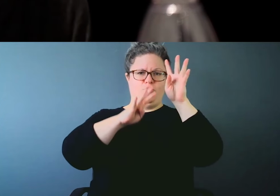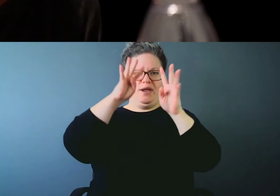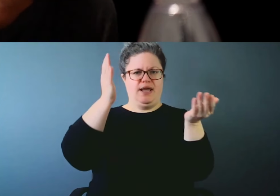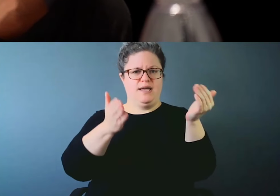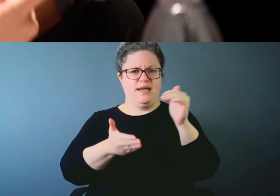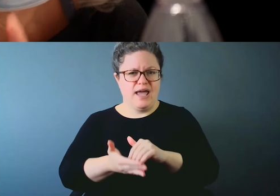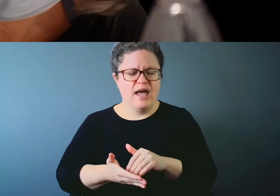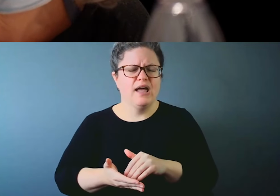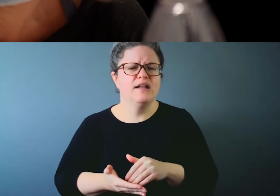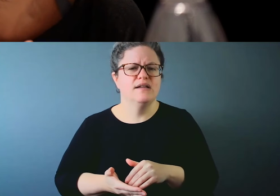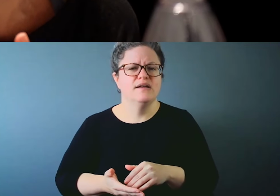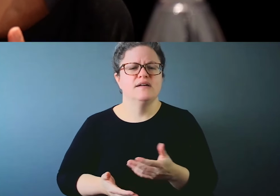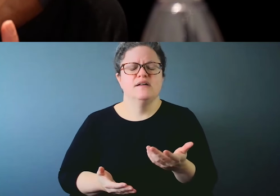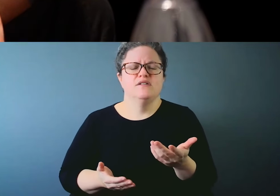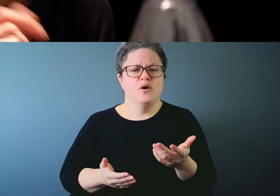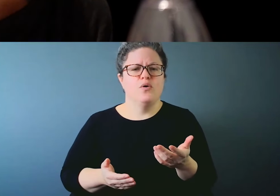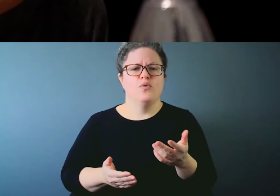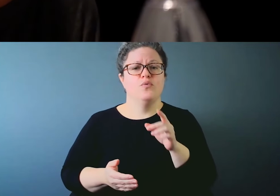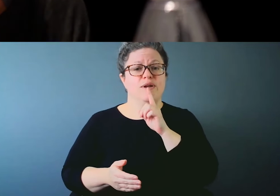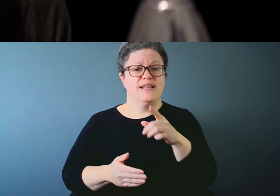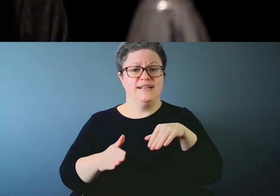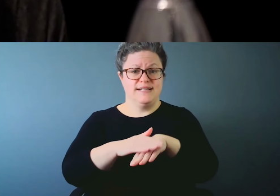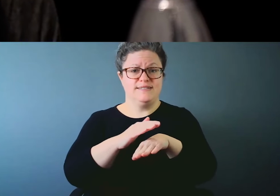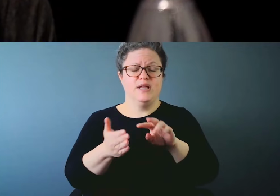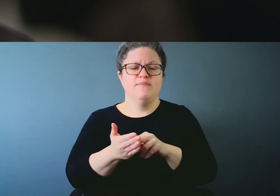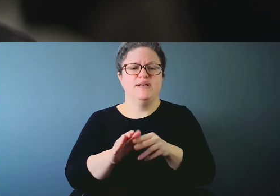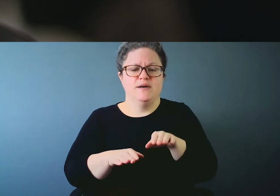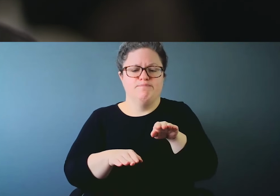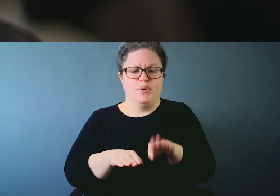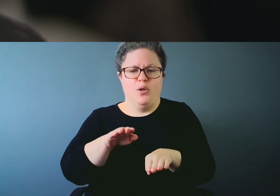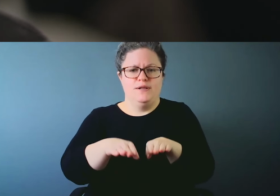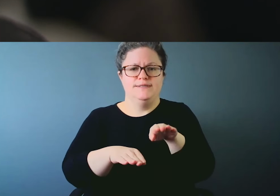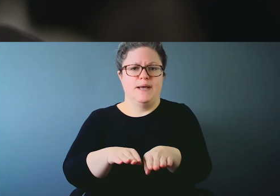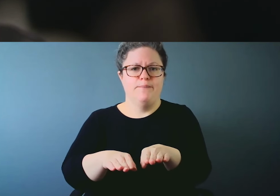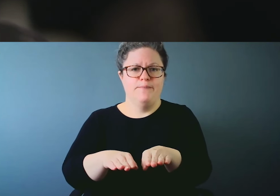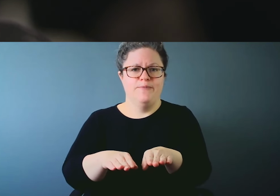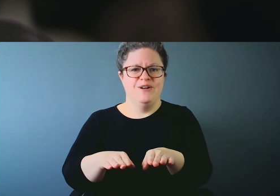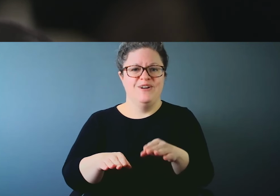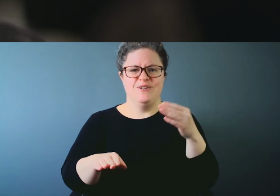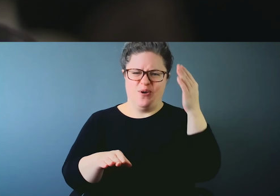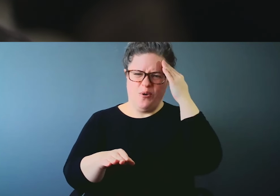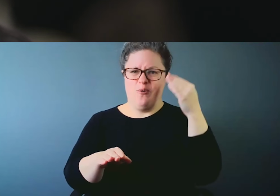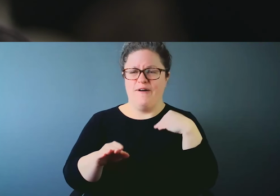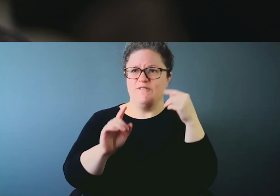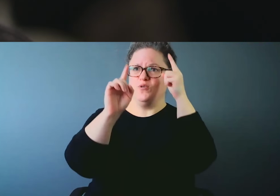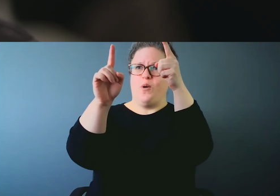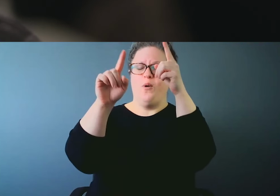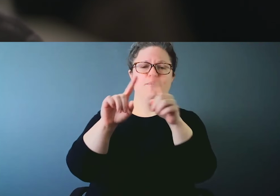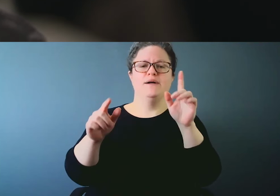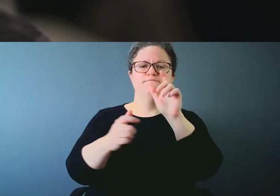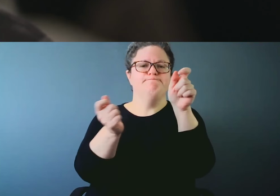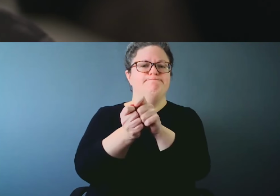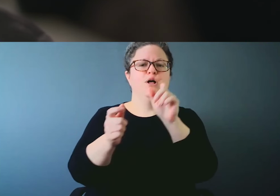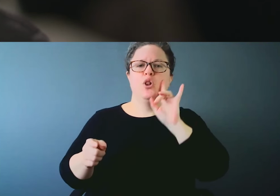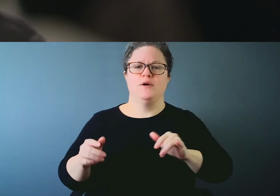really thinking of it as small steps that lead to somewhere, but we don't know where that somewhere is yet.